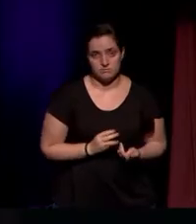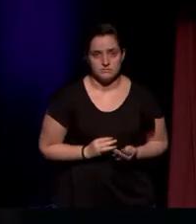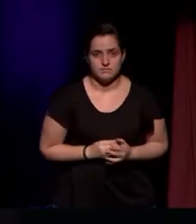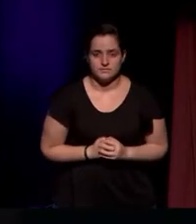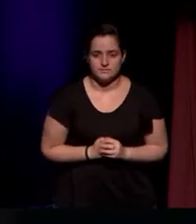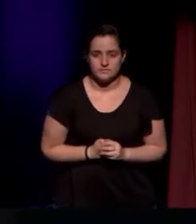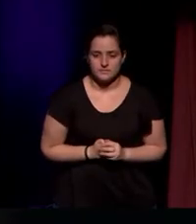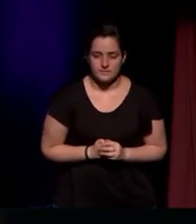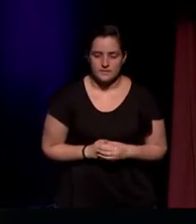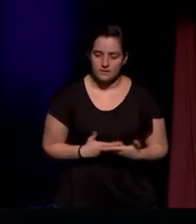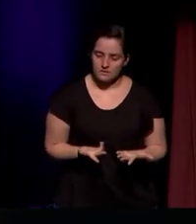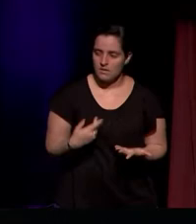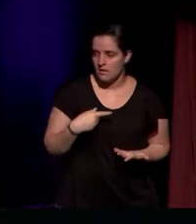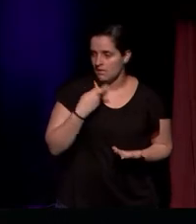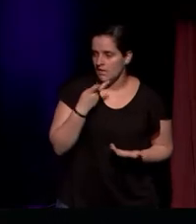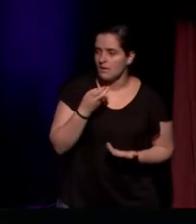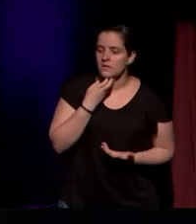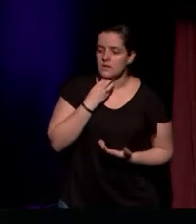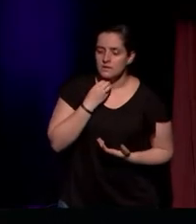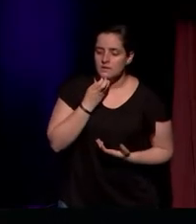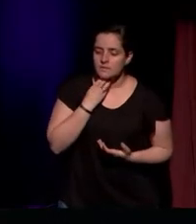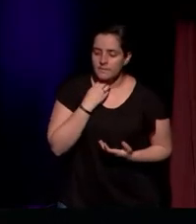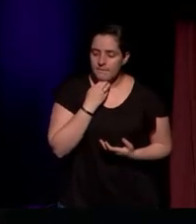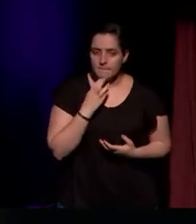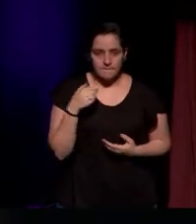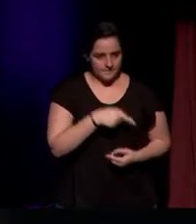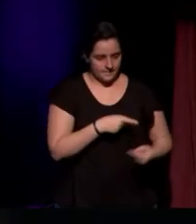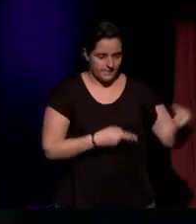I can say this, this fight debate